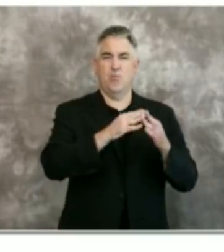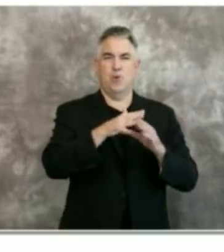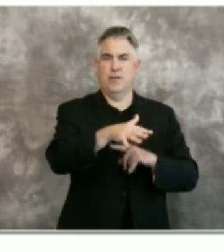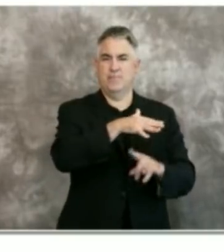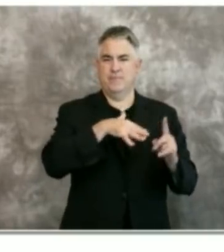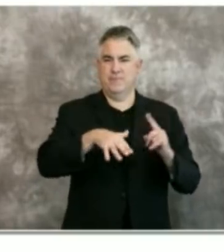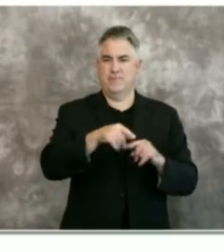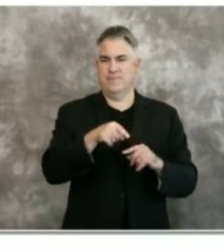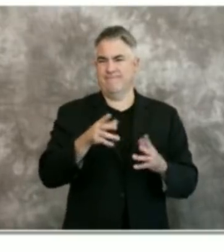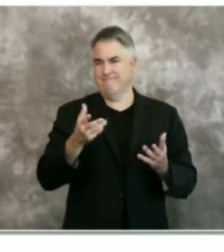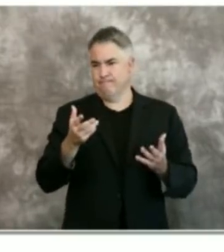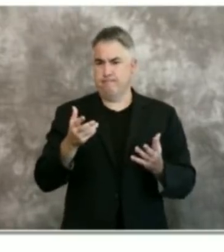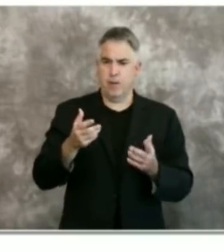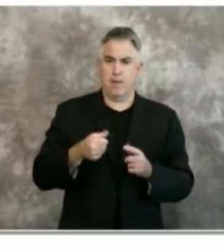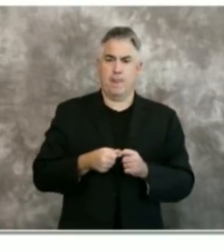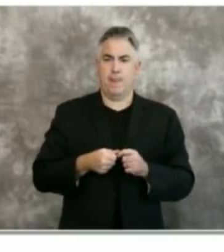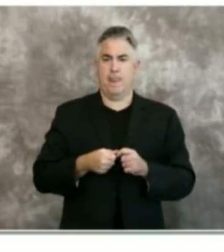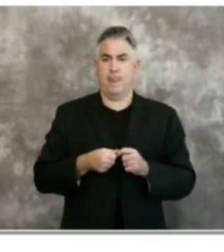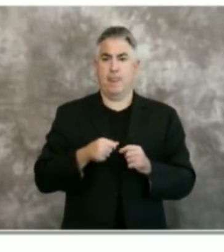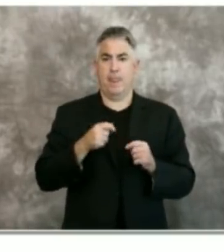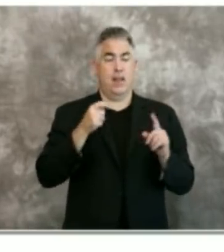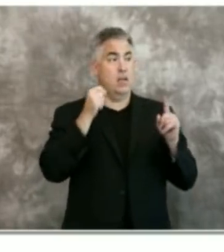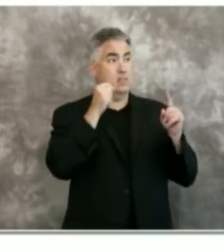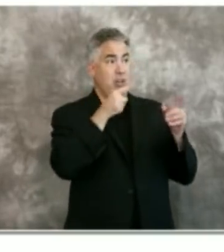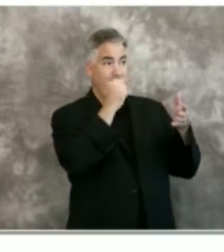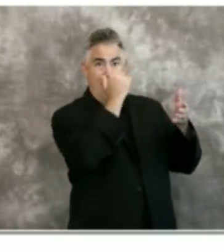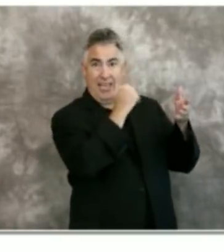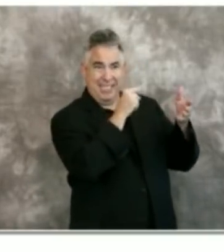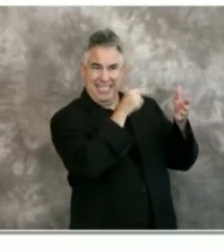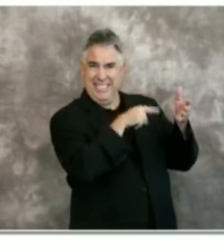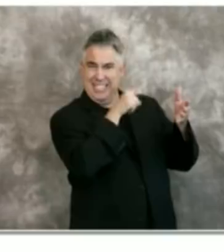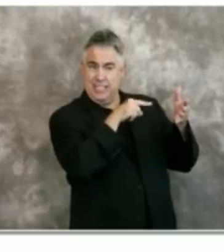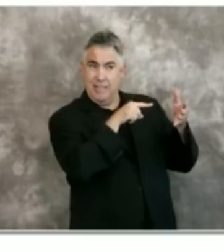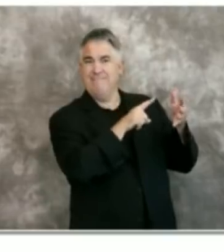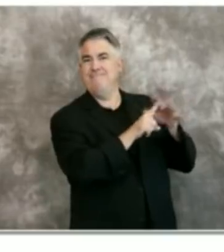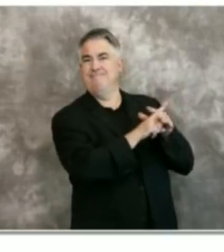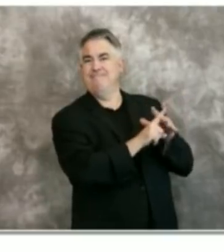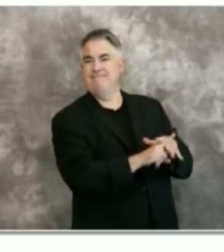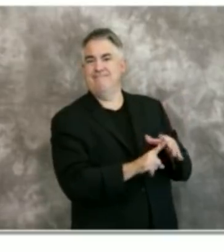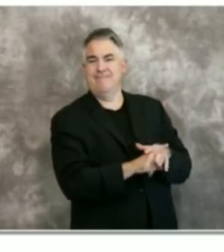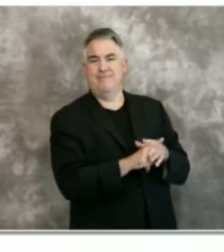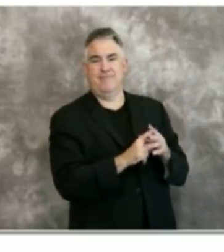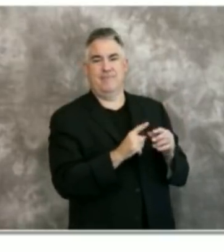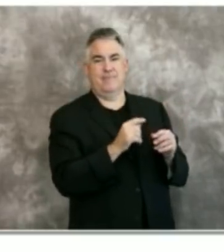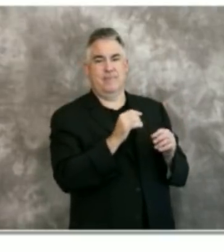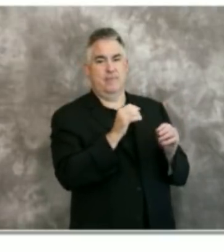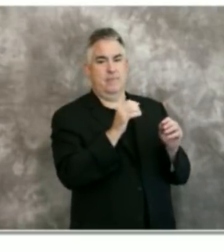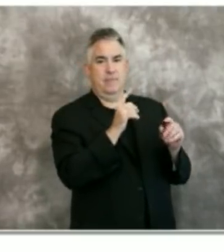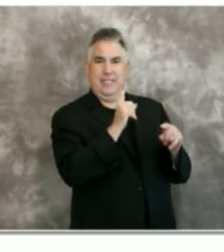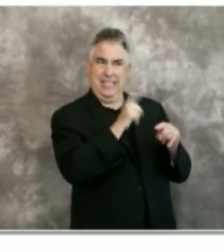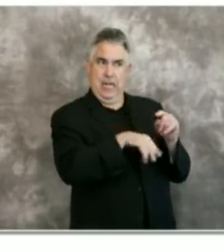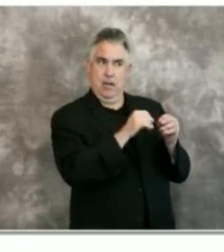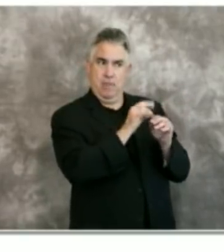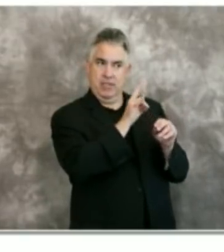TO THE NEXT SLIDE. THIS AN OVERVIEW OF OUTBREAKS FOR SO.